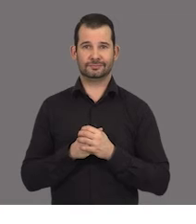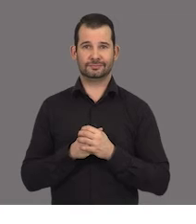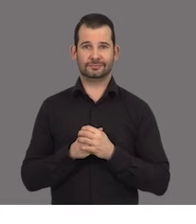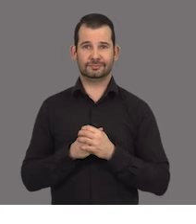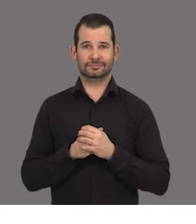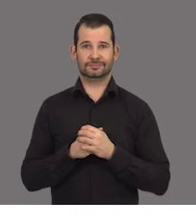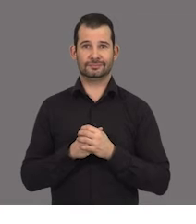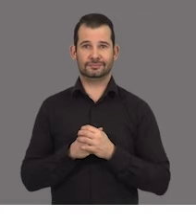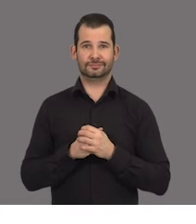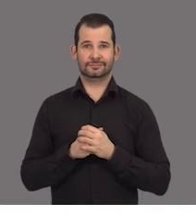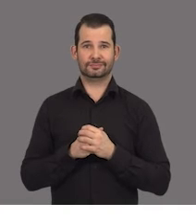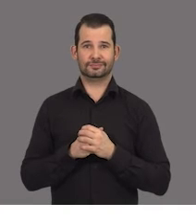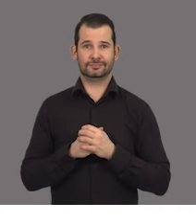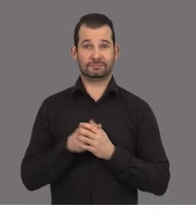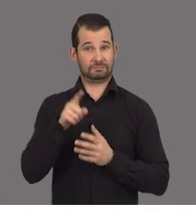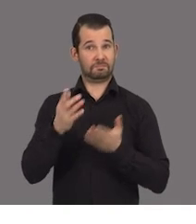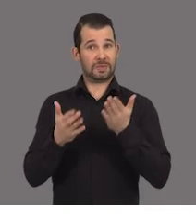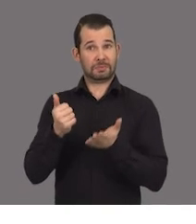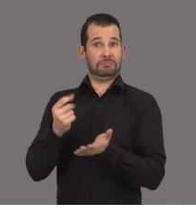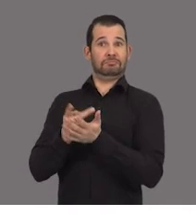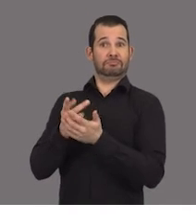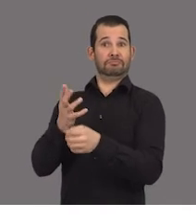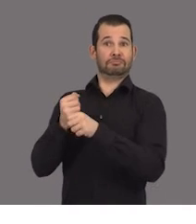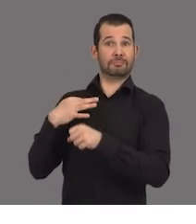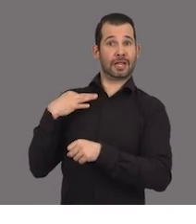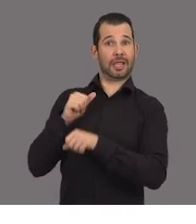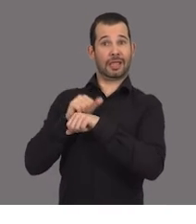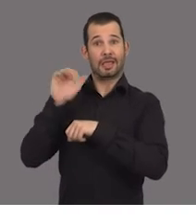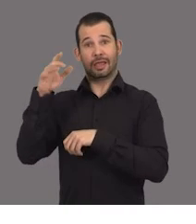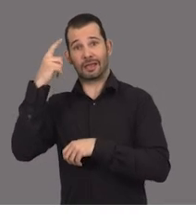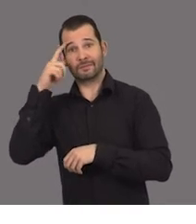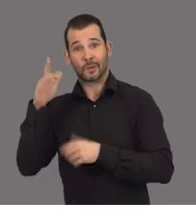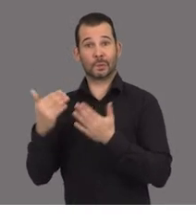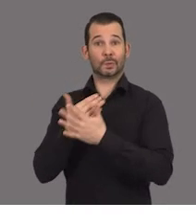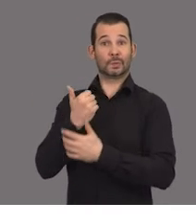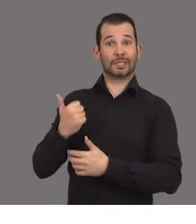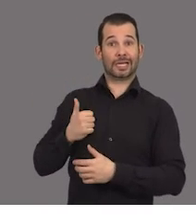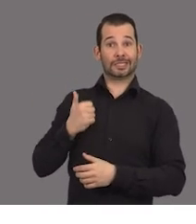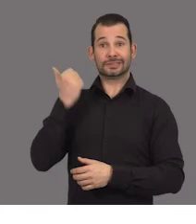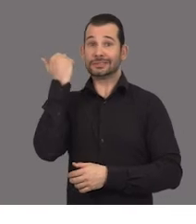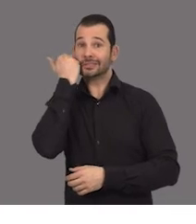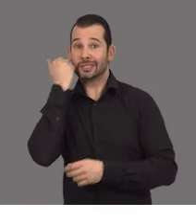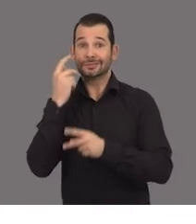You may be eligible to apply for the new Canadian Dental Care Plan if you: